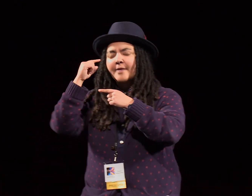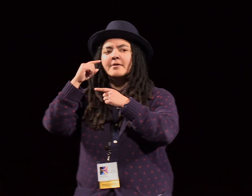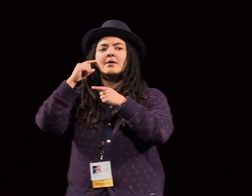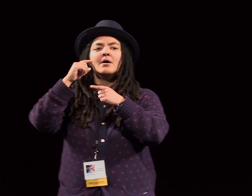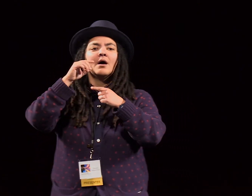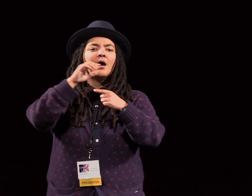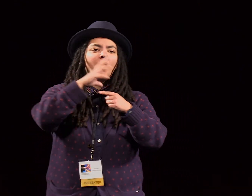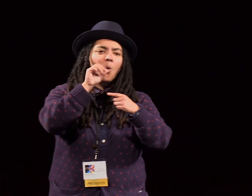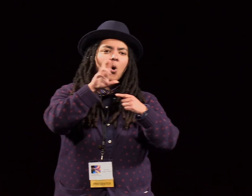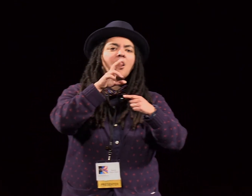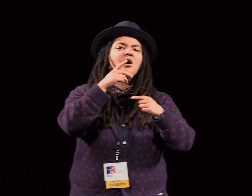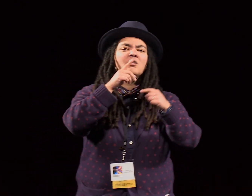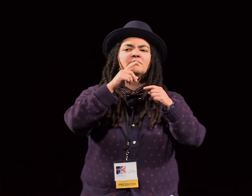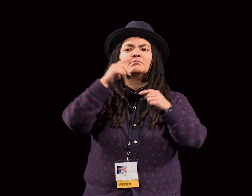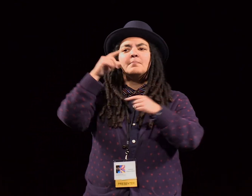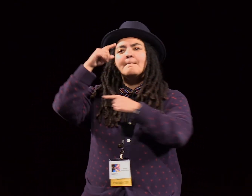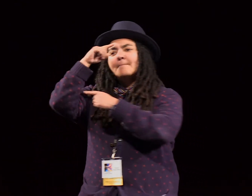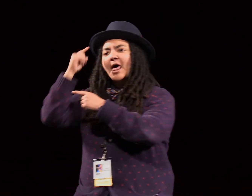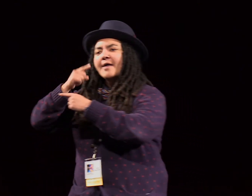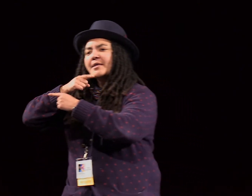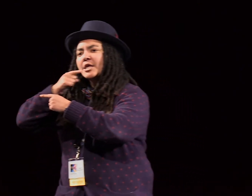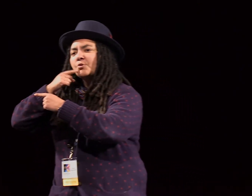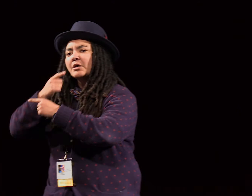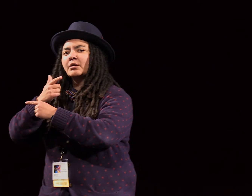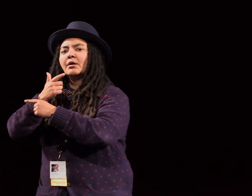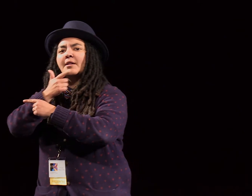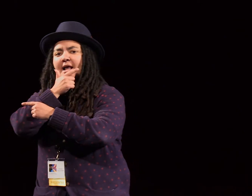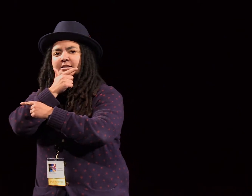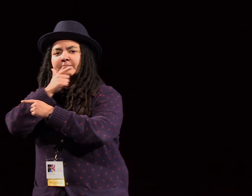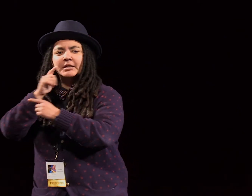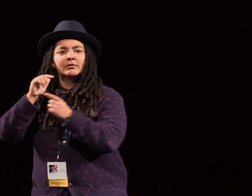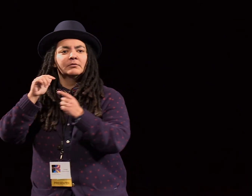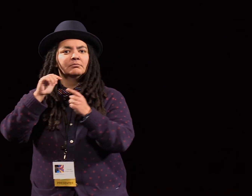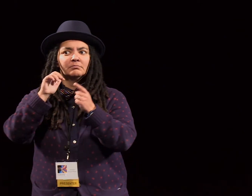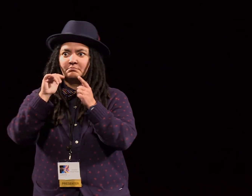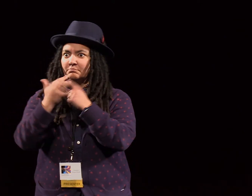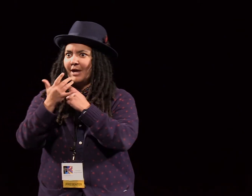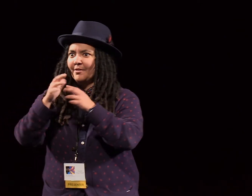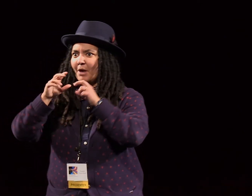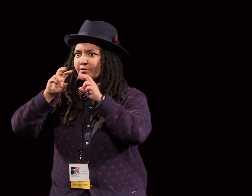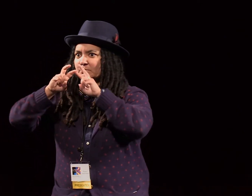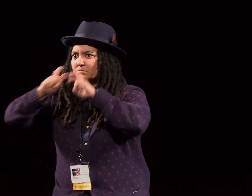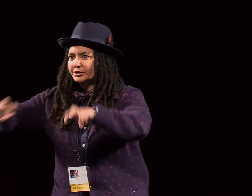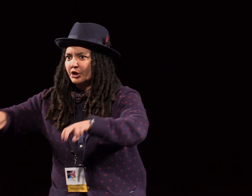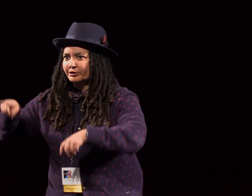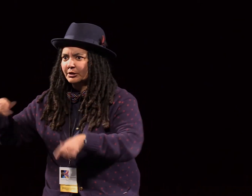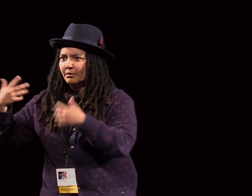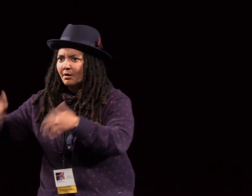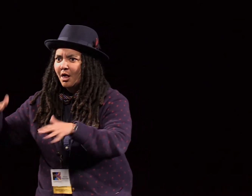with my research with Black Deaf people, Black hearing lesbians, and analyzing